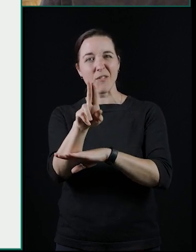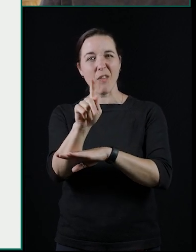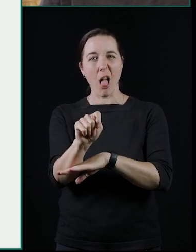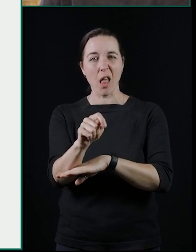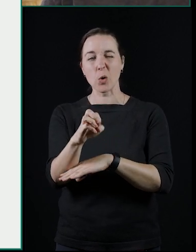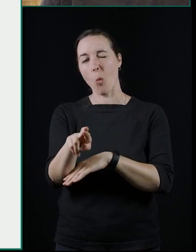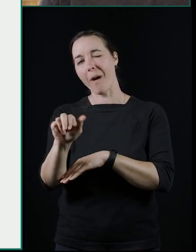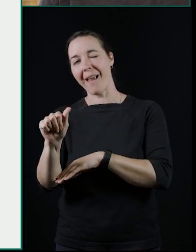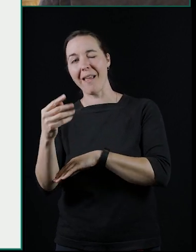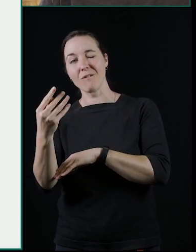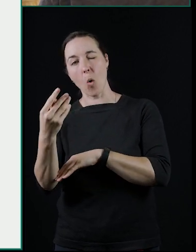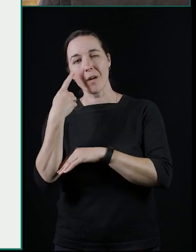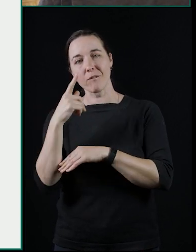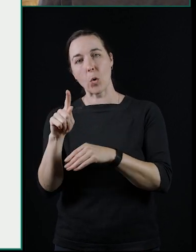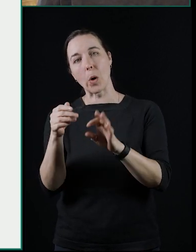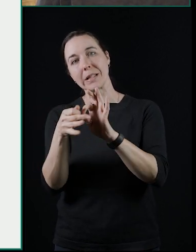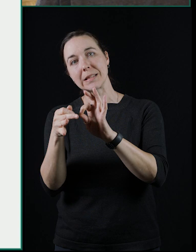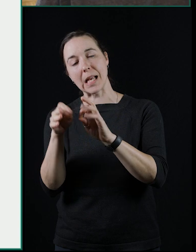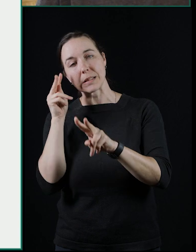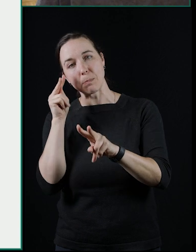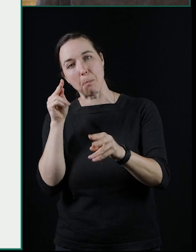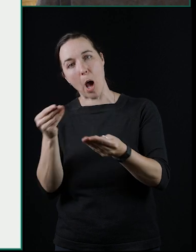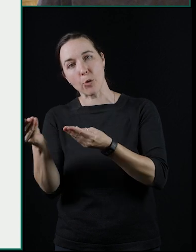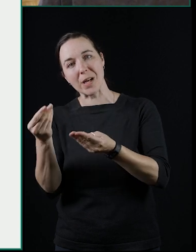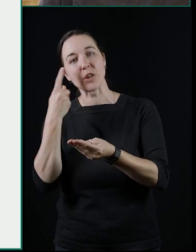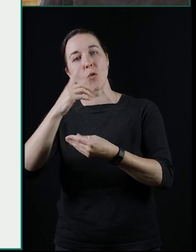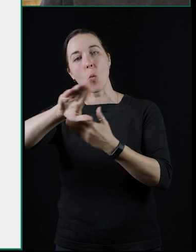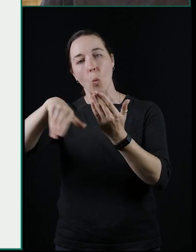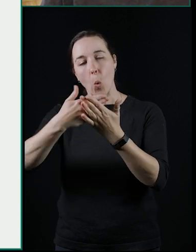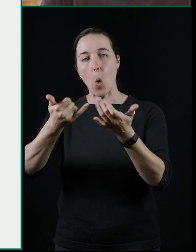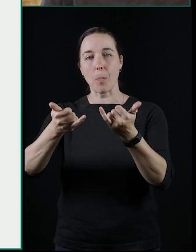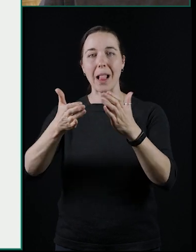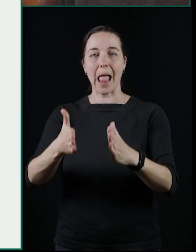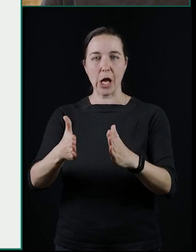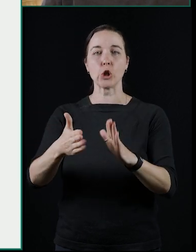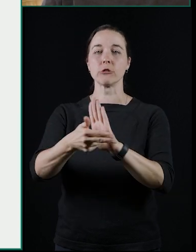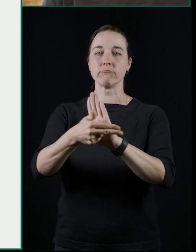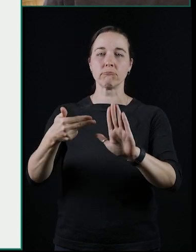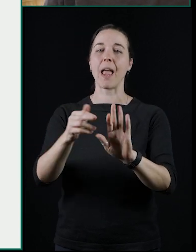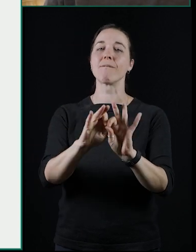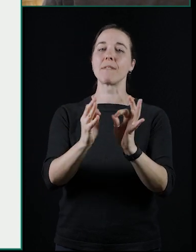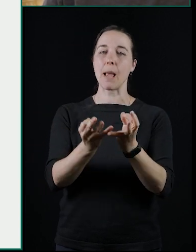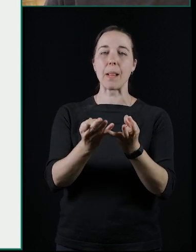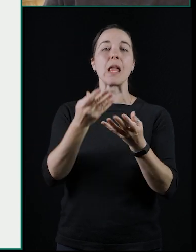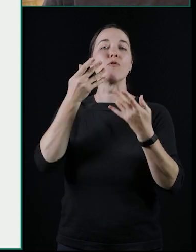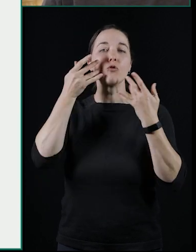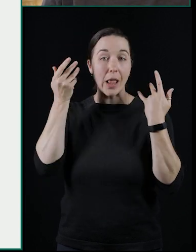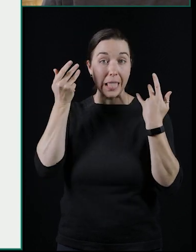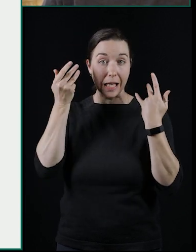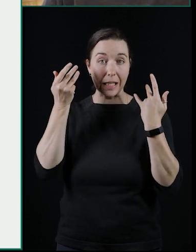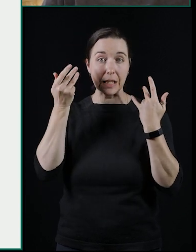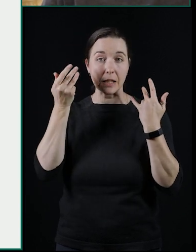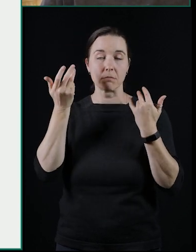or enforce text moderation for all players to be family friendly.